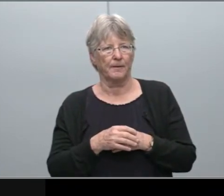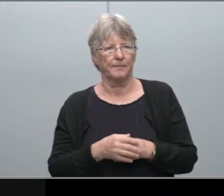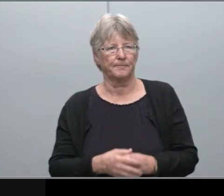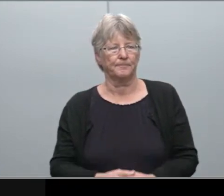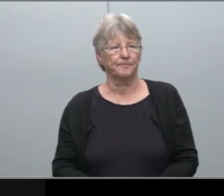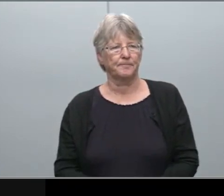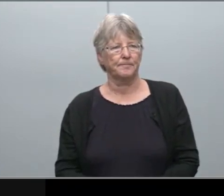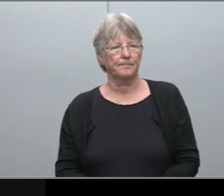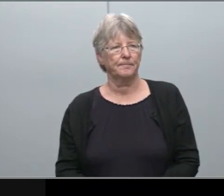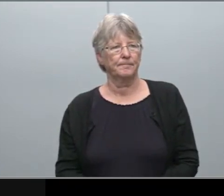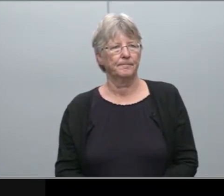All right.